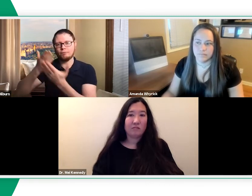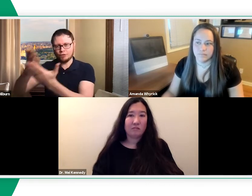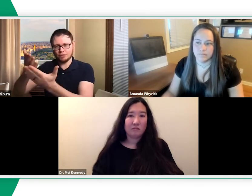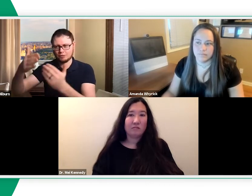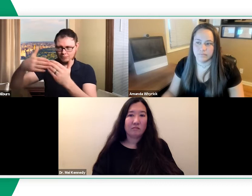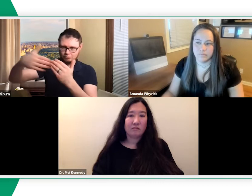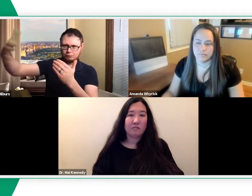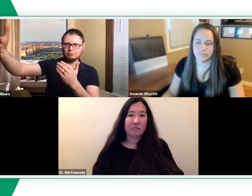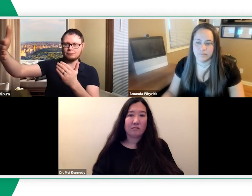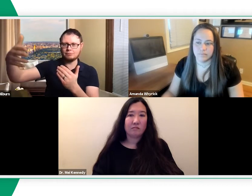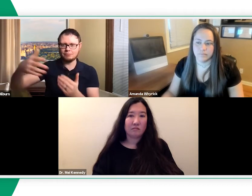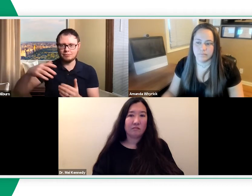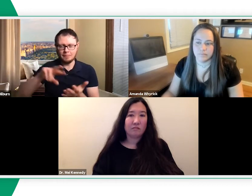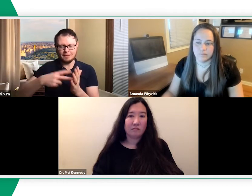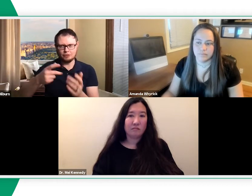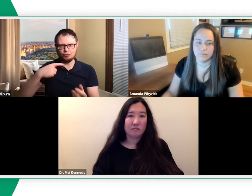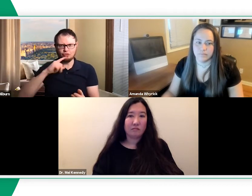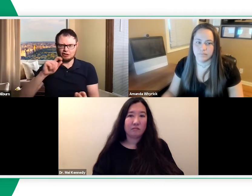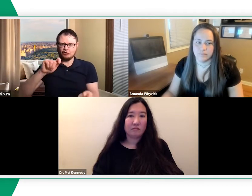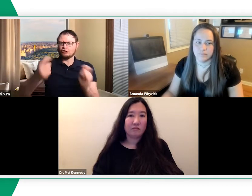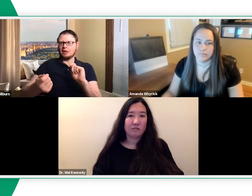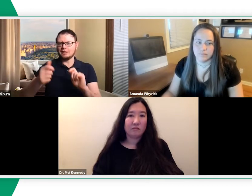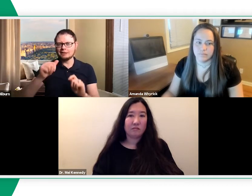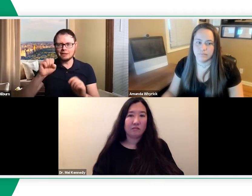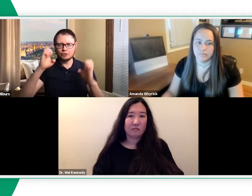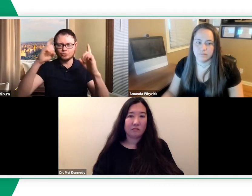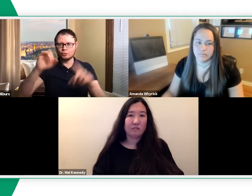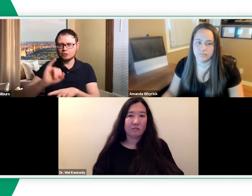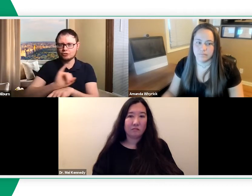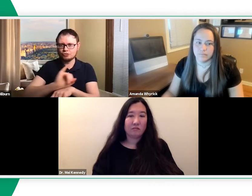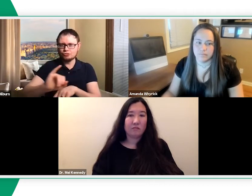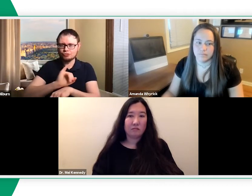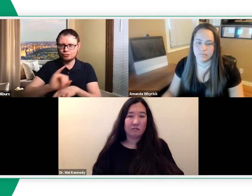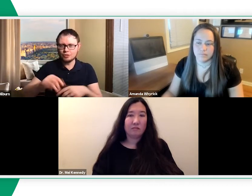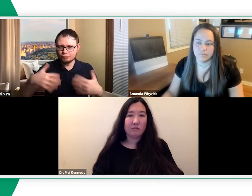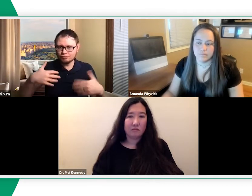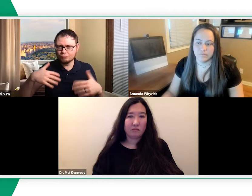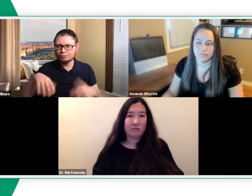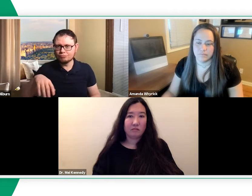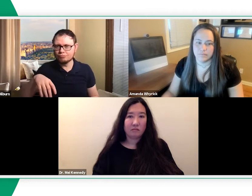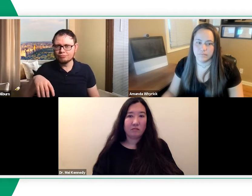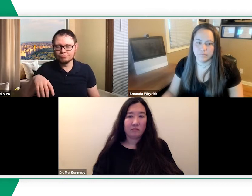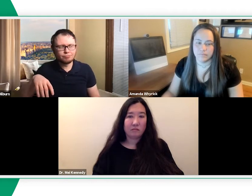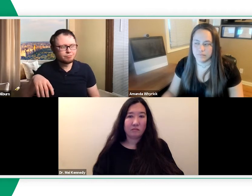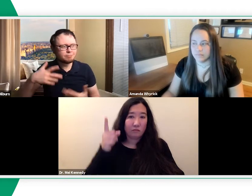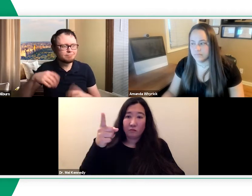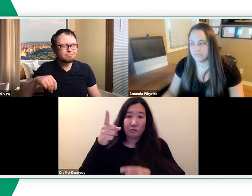offer fully online learning after the pandemic. So this is really a change in the education